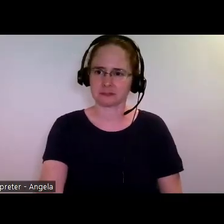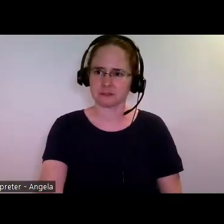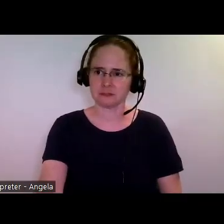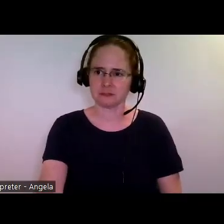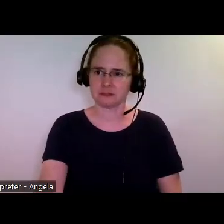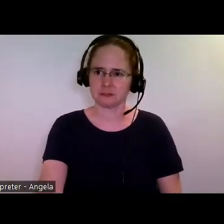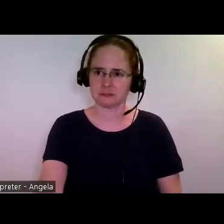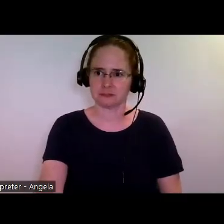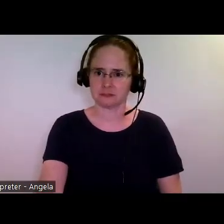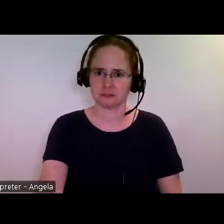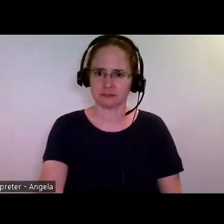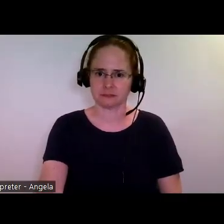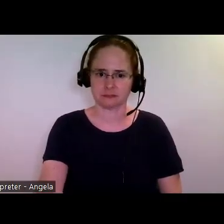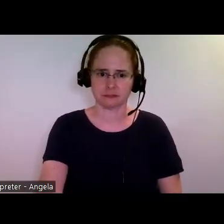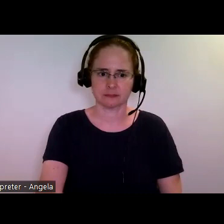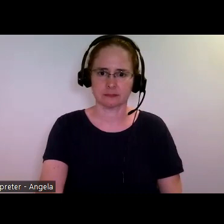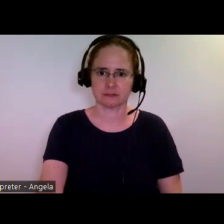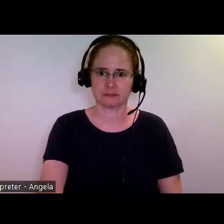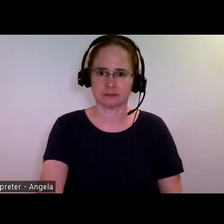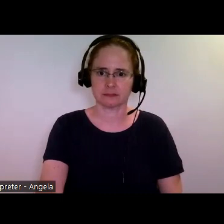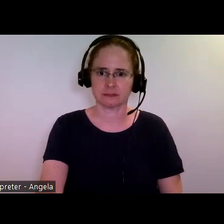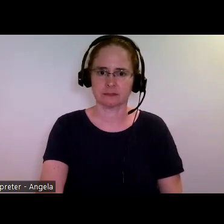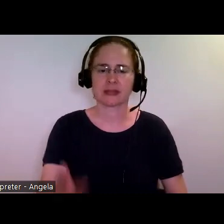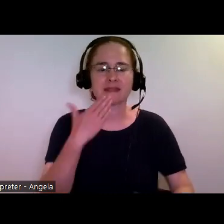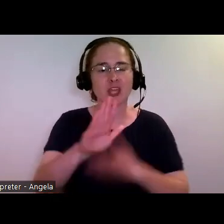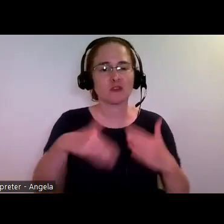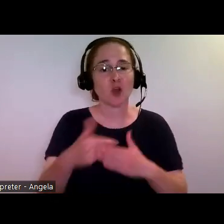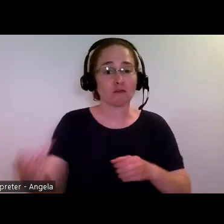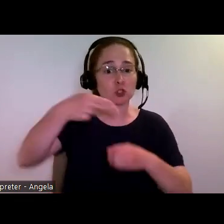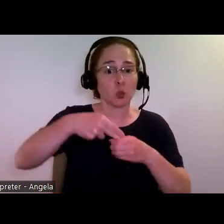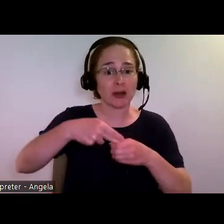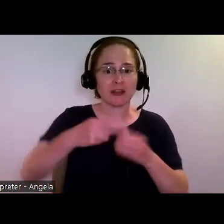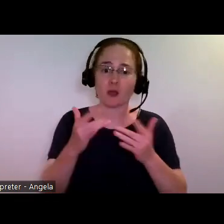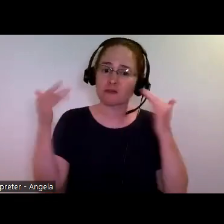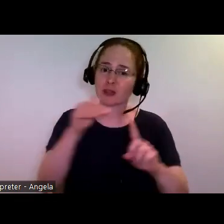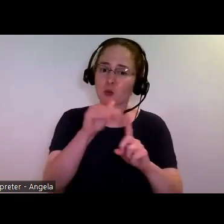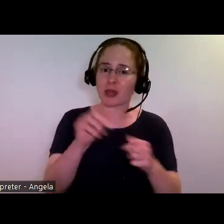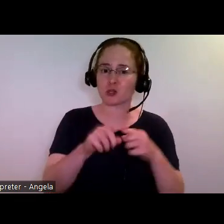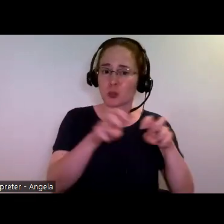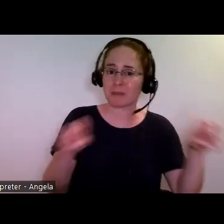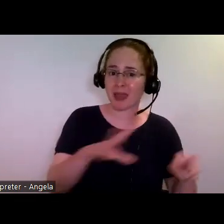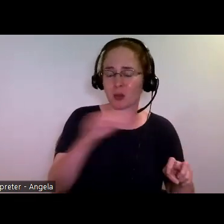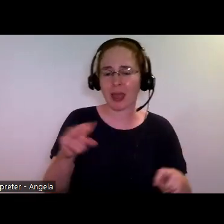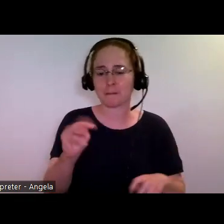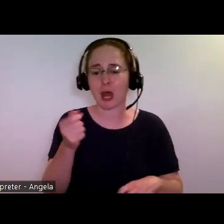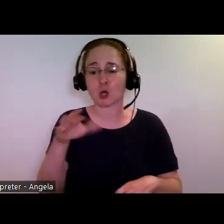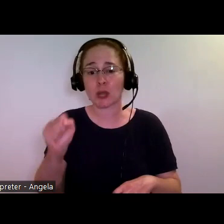(Bailey Reeves) Thank you so much to everyone for joining. A friendly reminder to our panel and our moderators to please save your chat if you received any